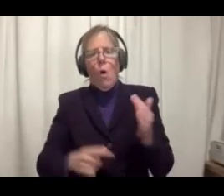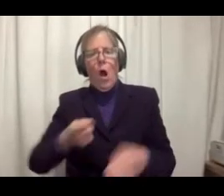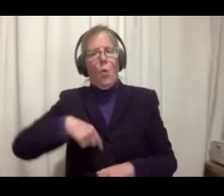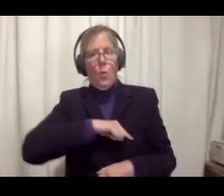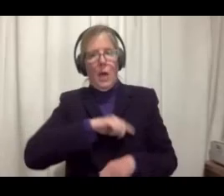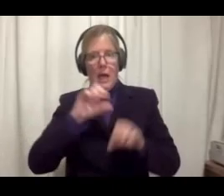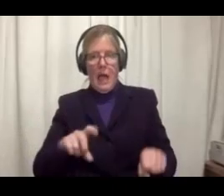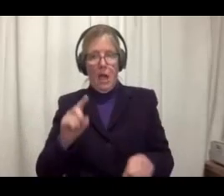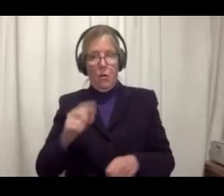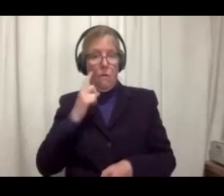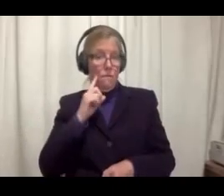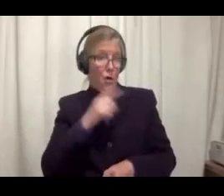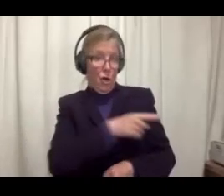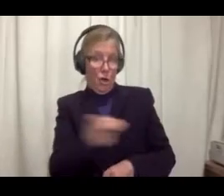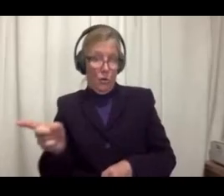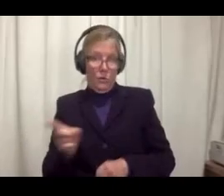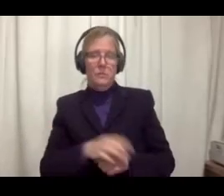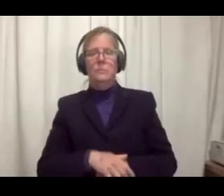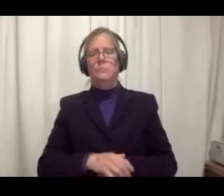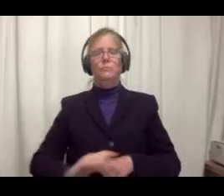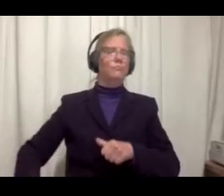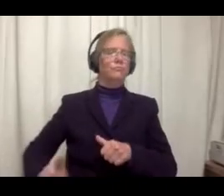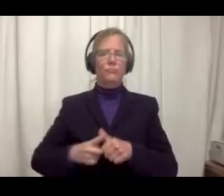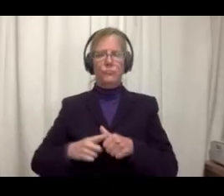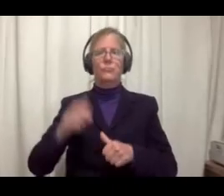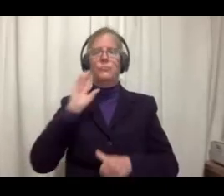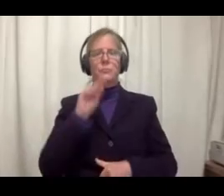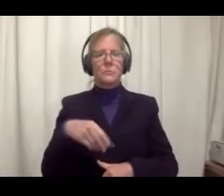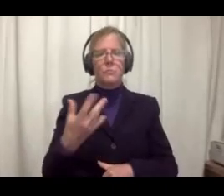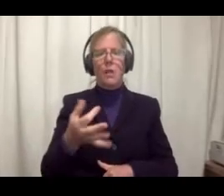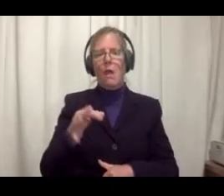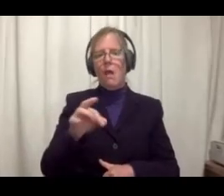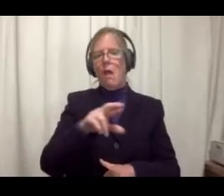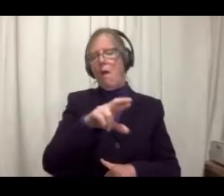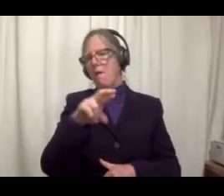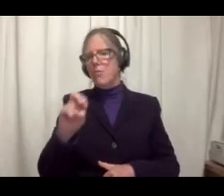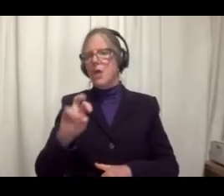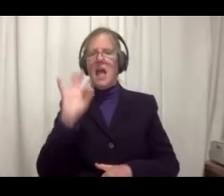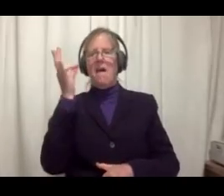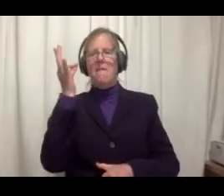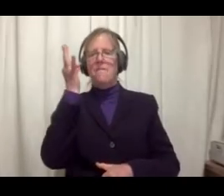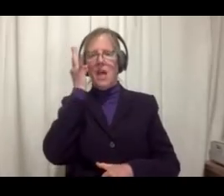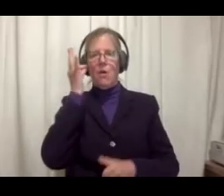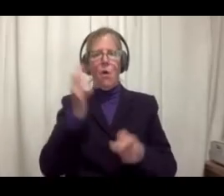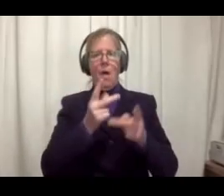First, it gives you a free federal stage to showcase your work. You’ve put time